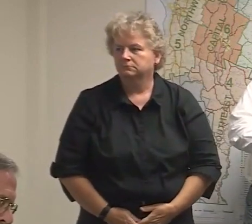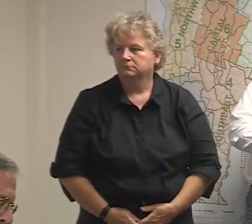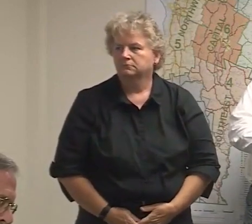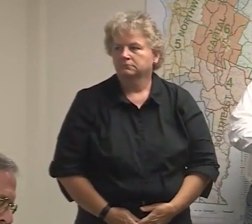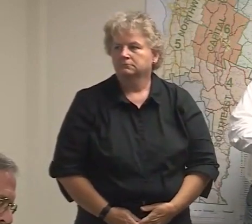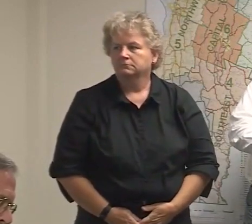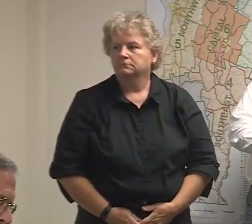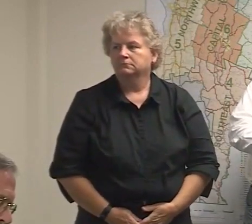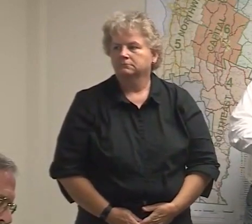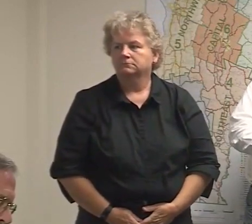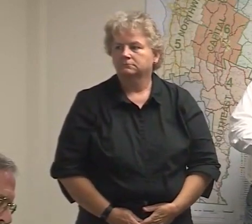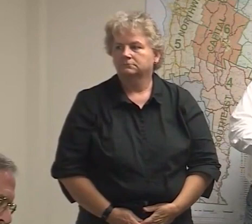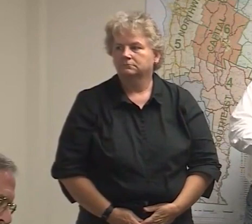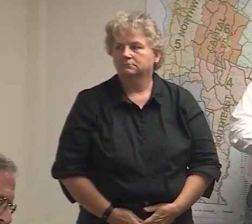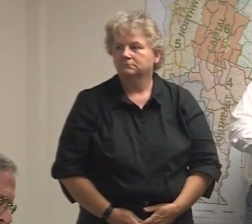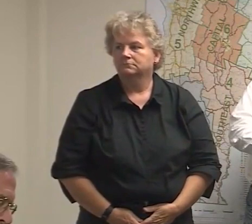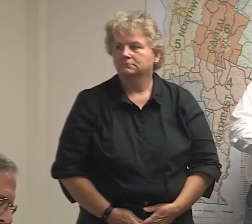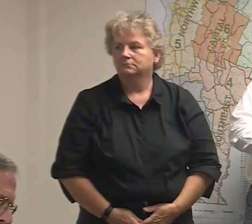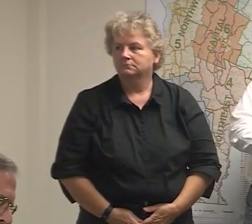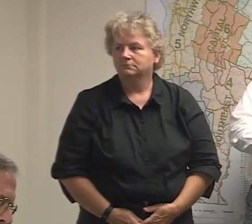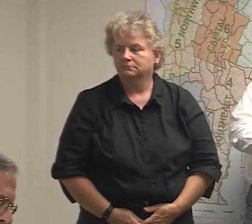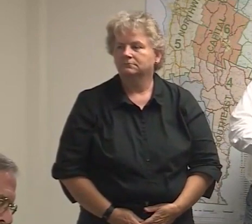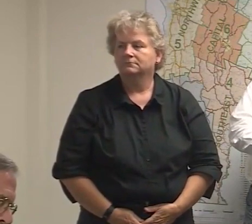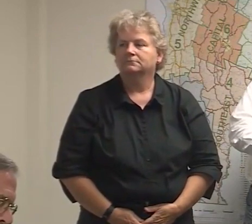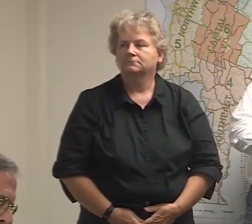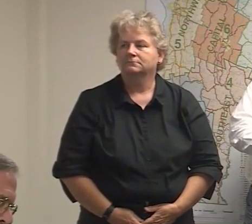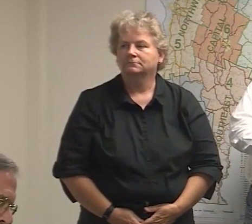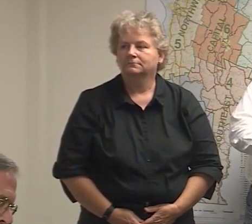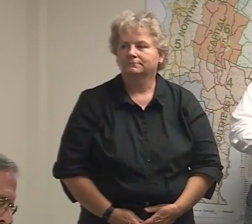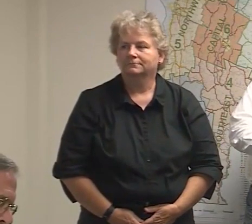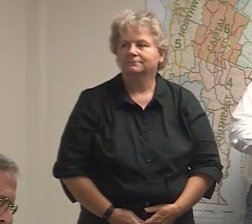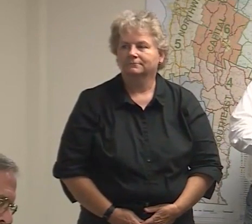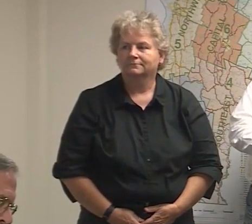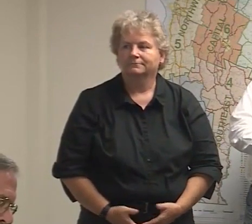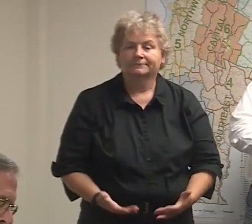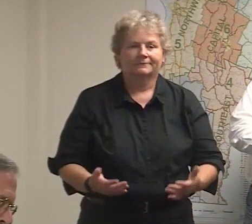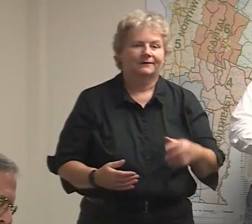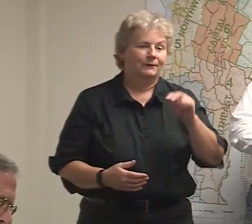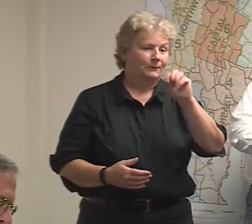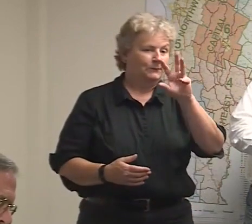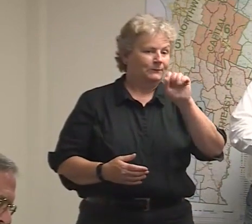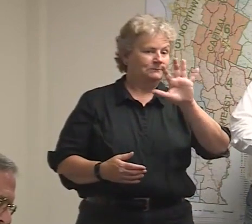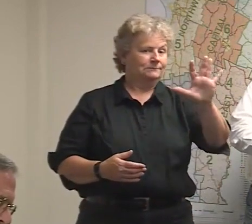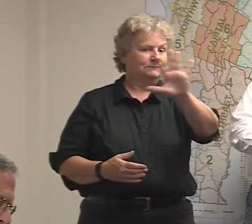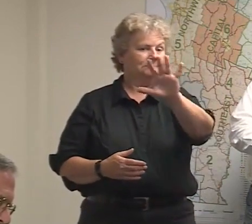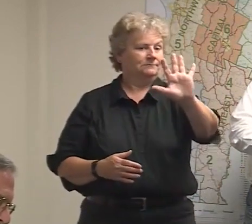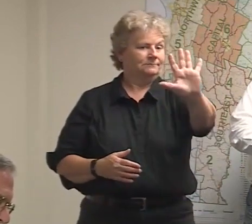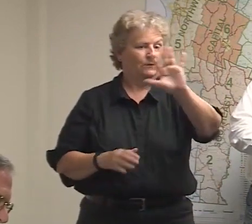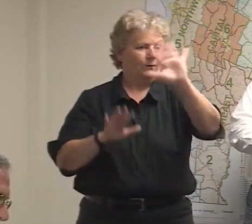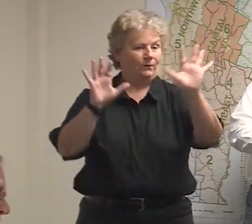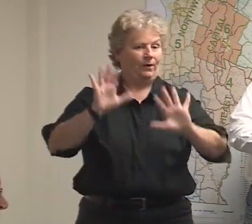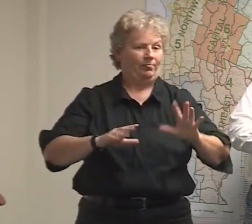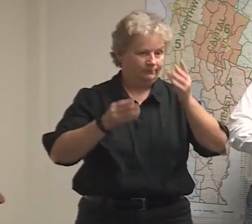NOW WE’RE HEARING INCREASED WINDS DEPENDING ON WHICH DIRECTION THE STORM TAKES OR WHAT PATH IT TAKES.